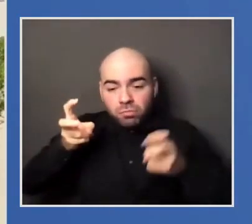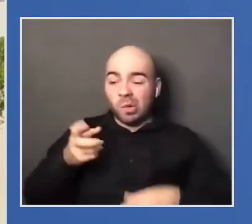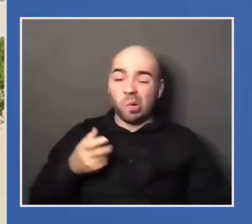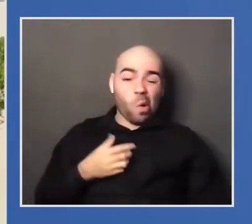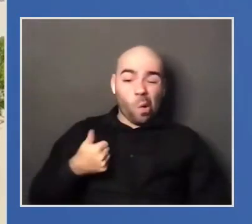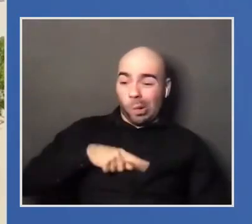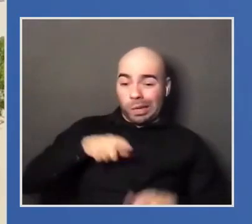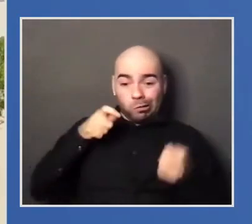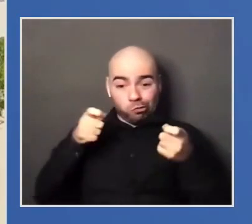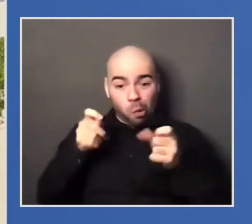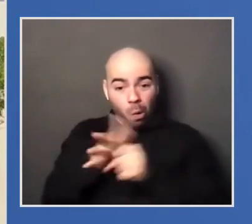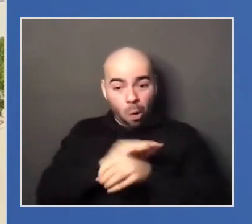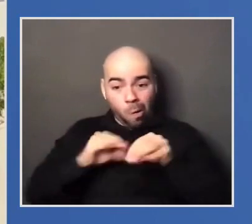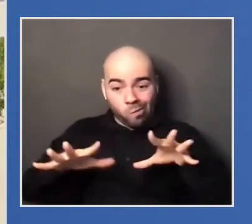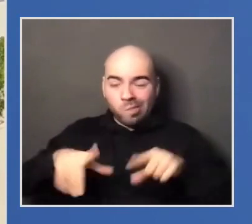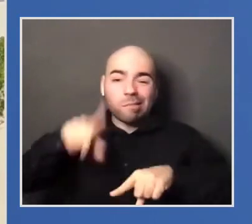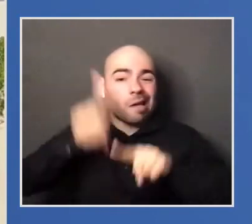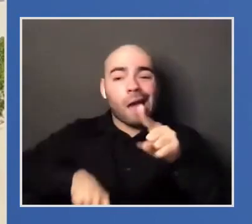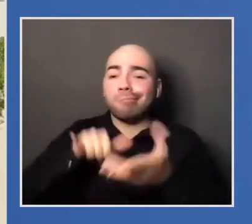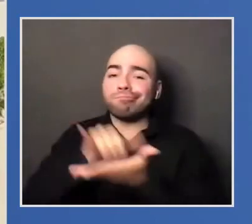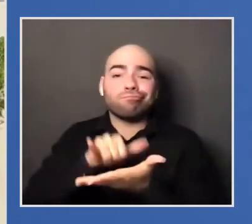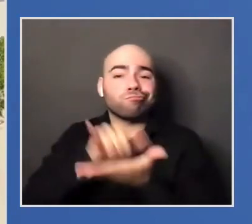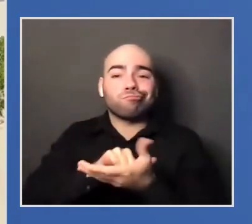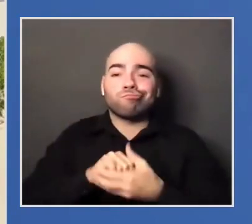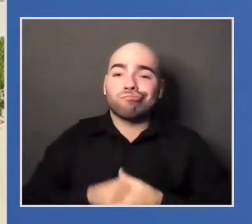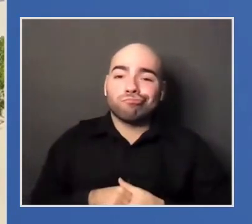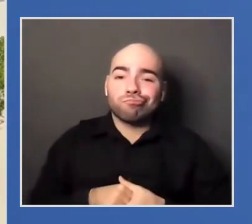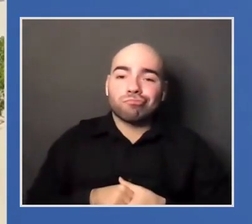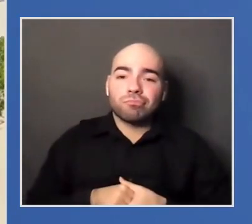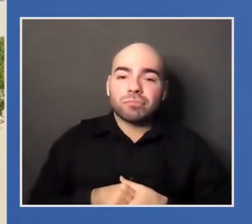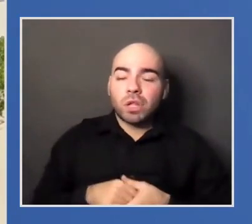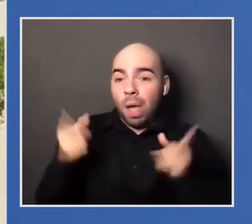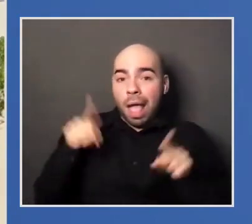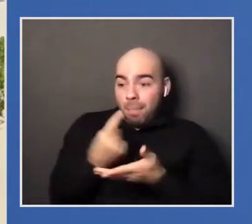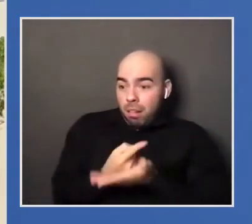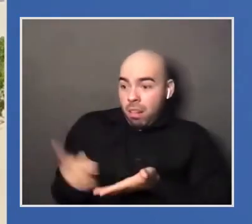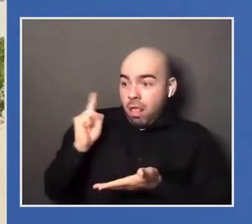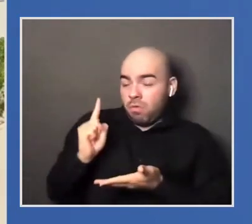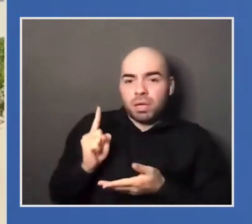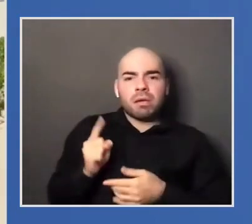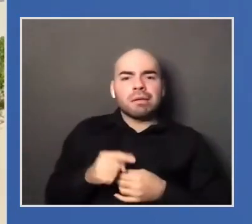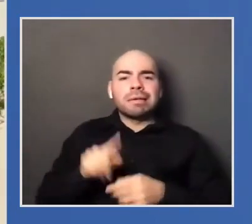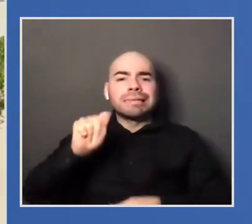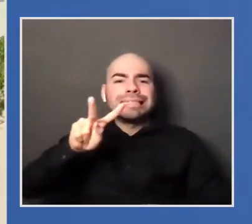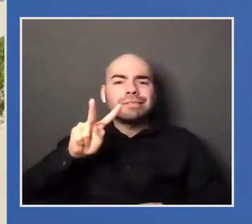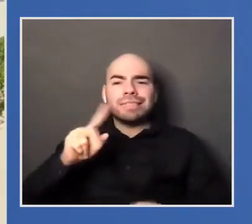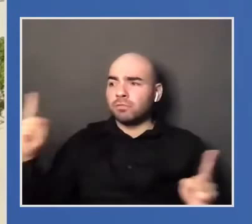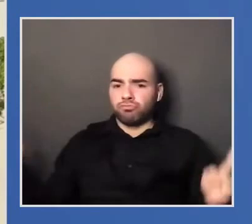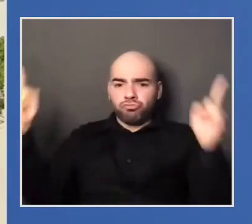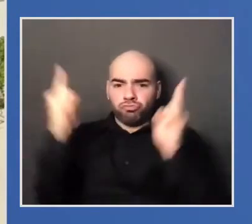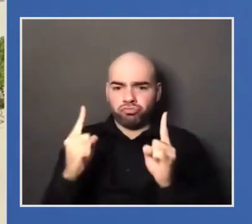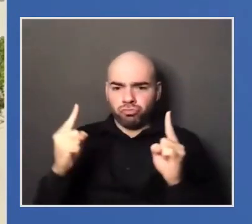WAY.